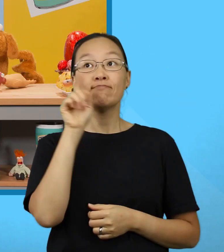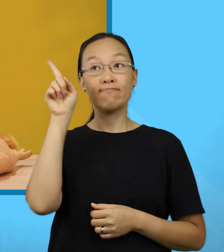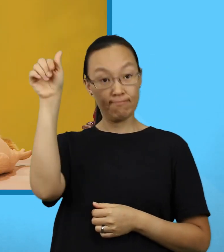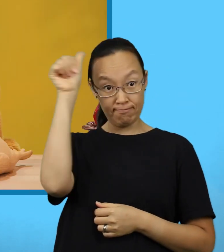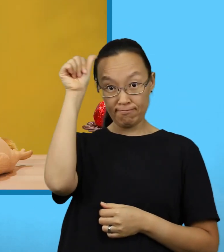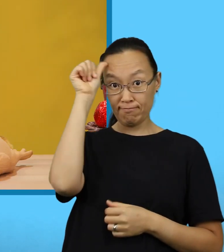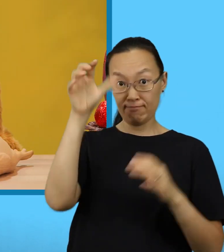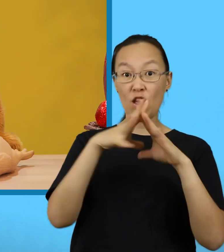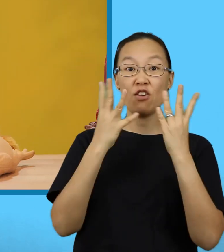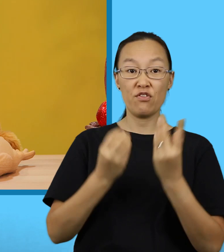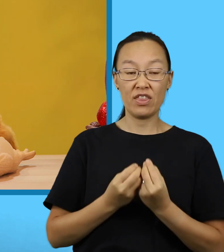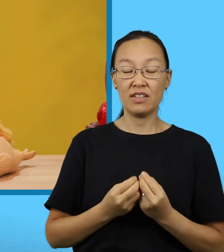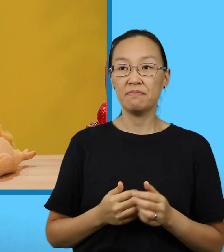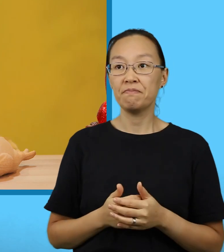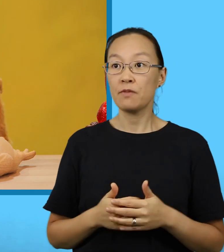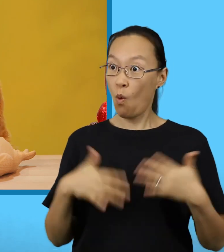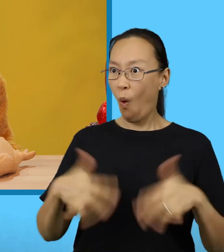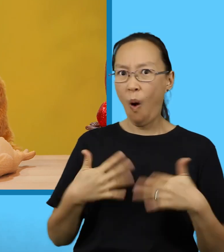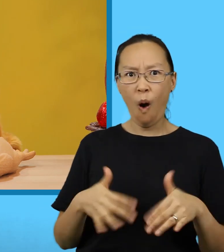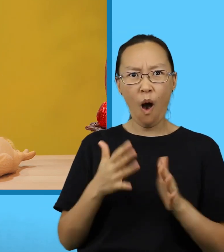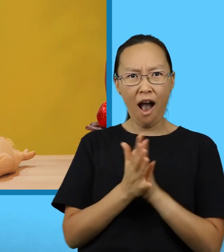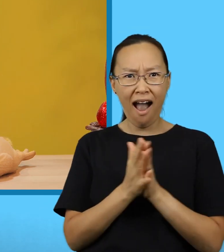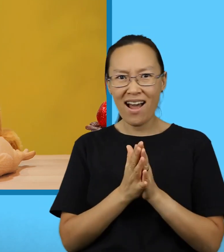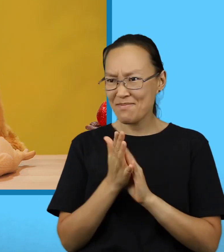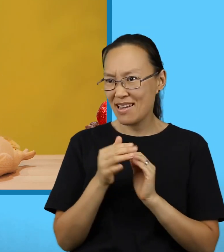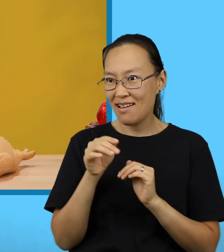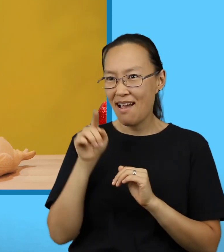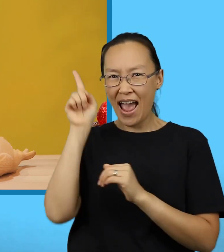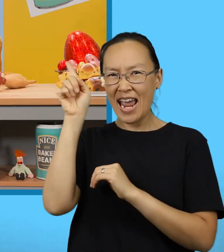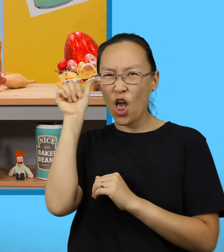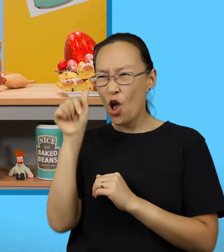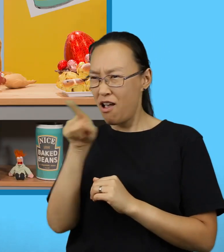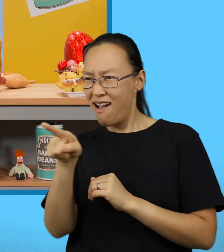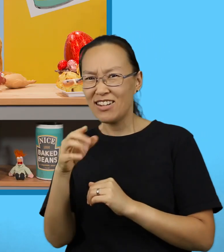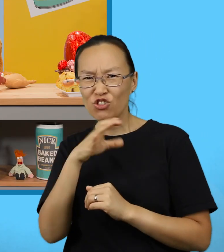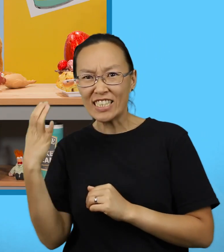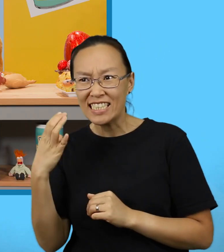Oh, cool. So God sees when Scruff cheats? Well, yes.